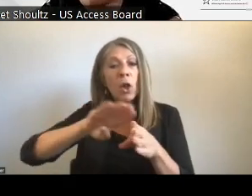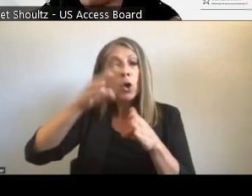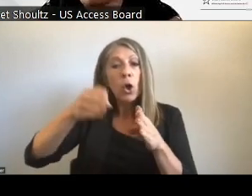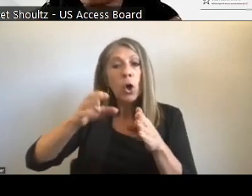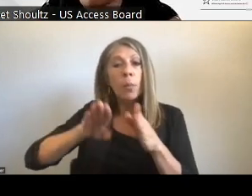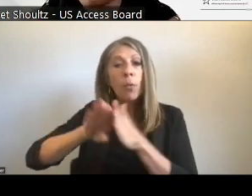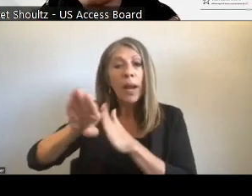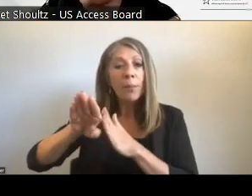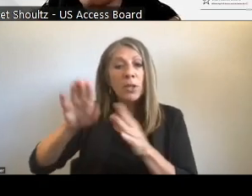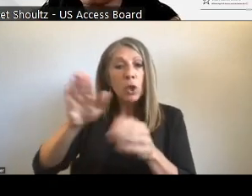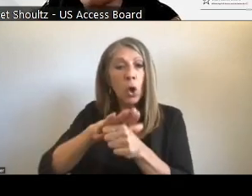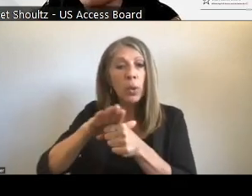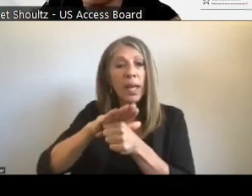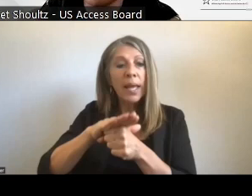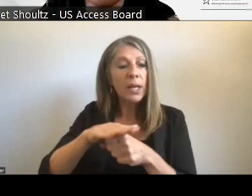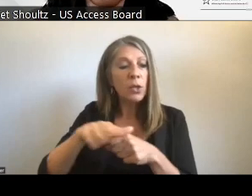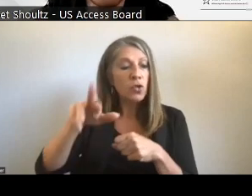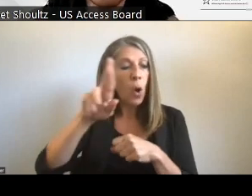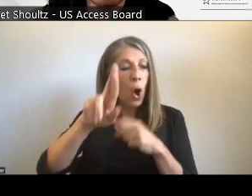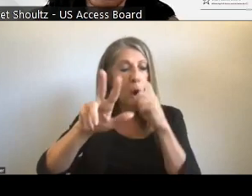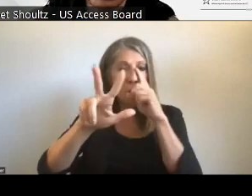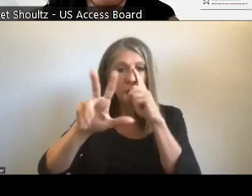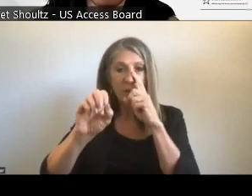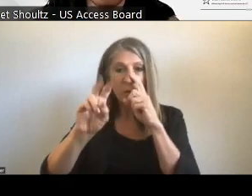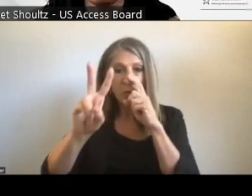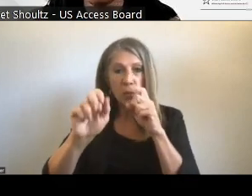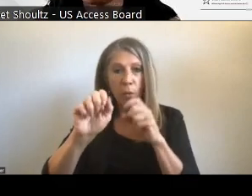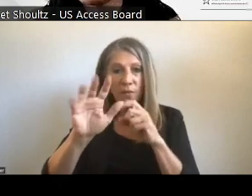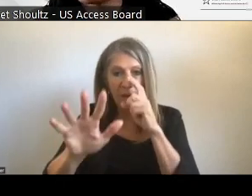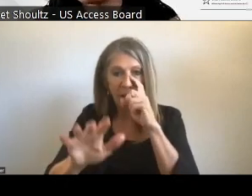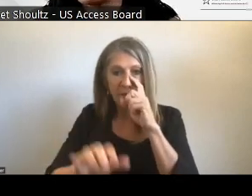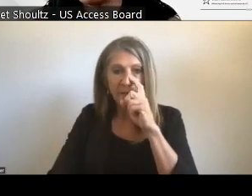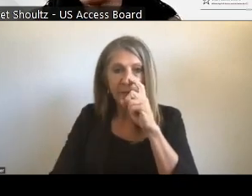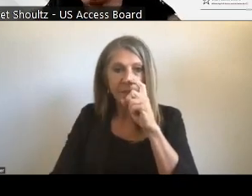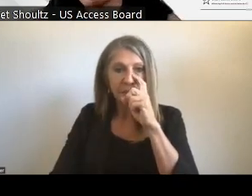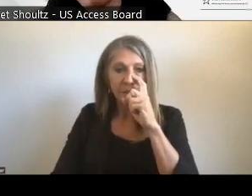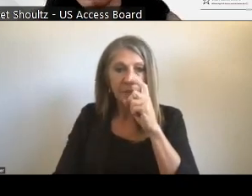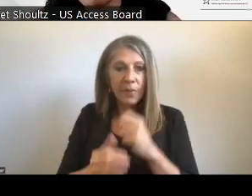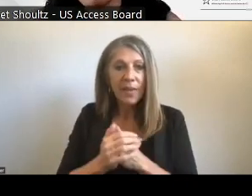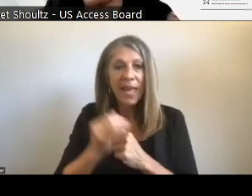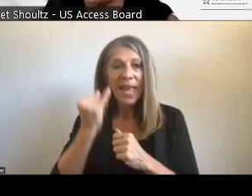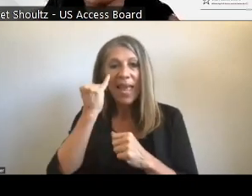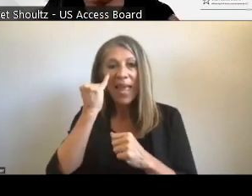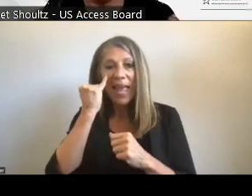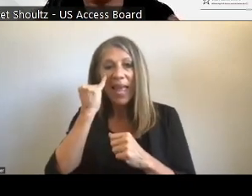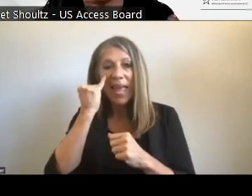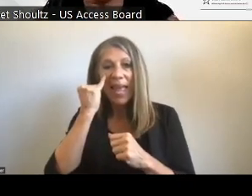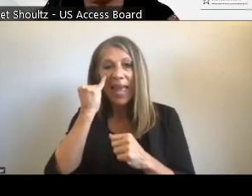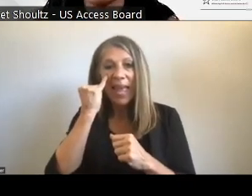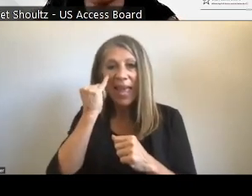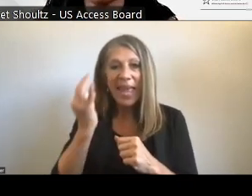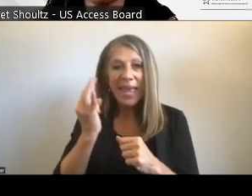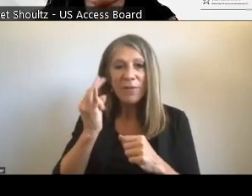So you would reference R302.5. So if it's at mid-block then you can follow the